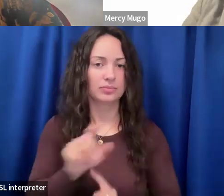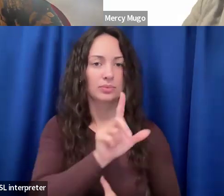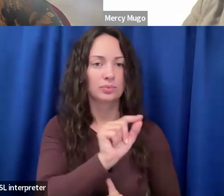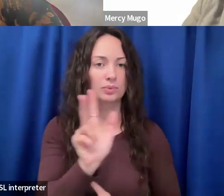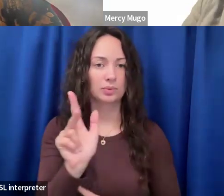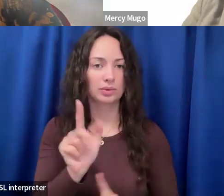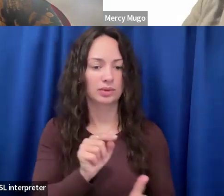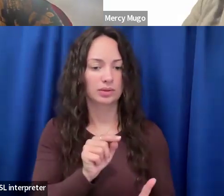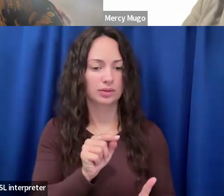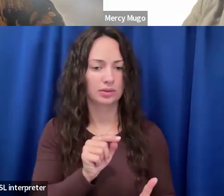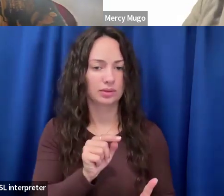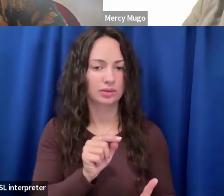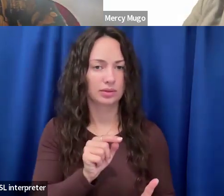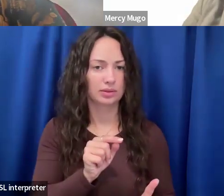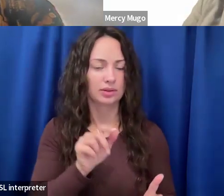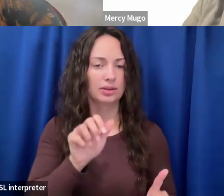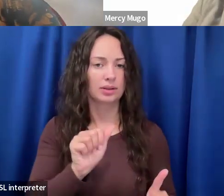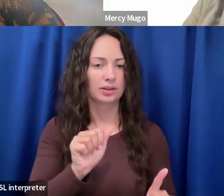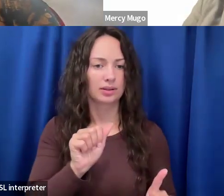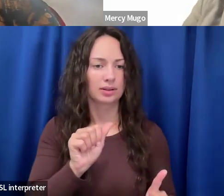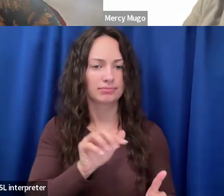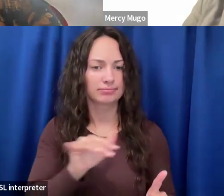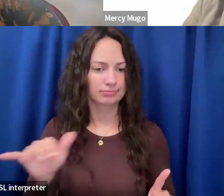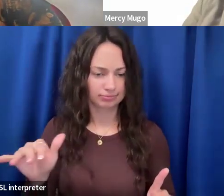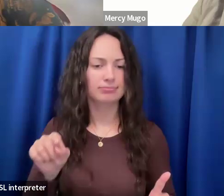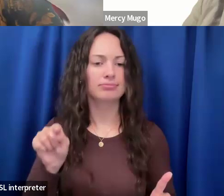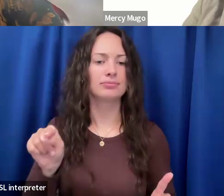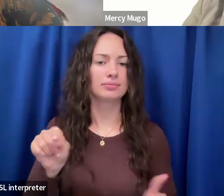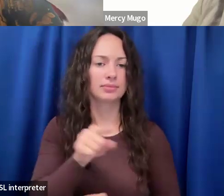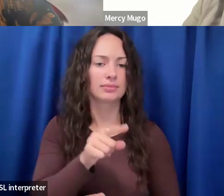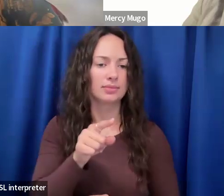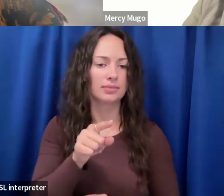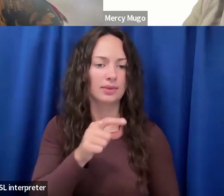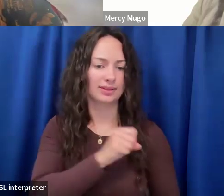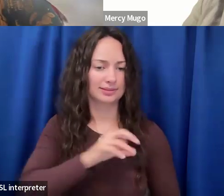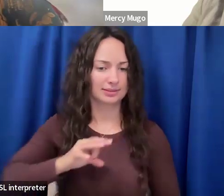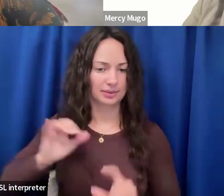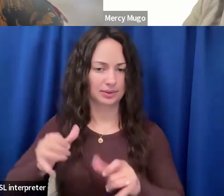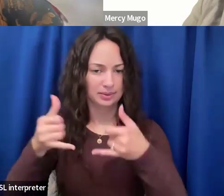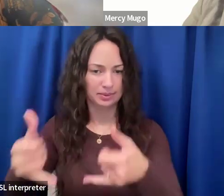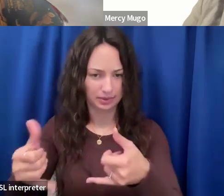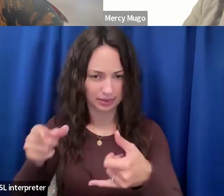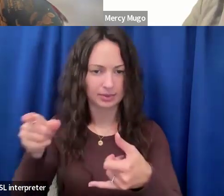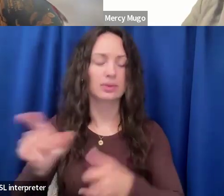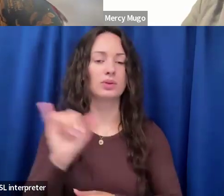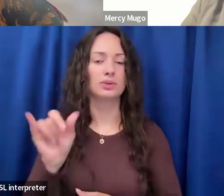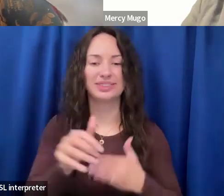distinguished faculty award and the 2019 Women of Color in STEM education leadership award.